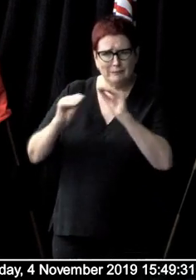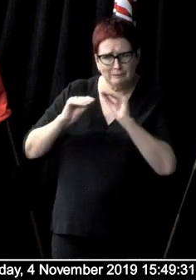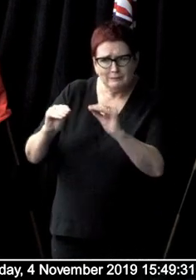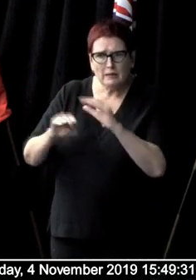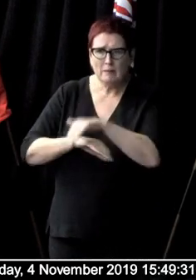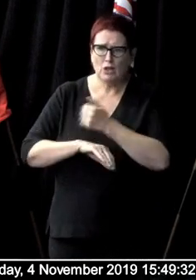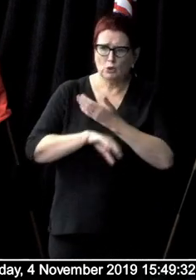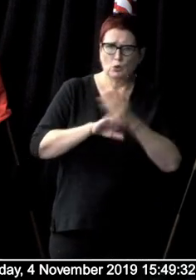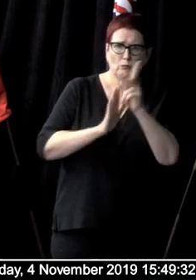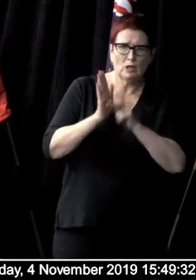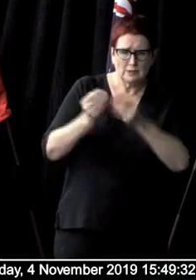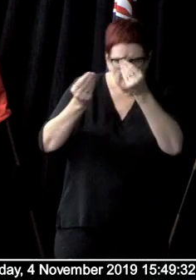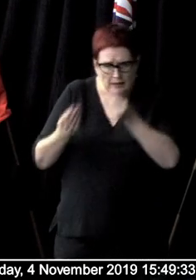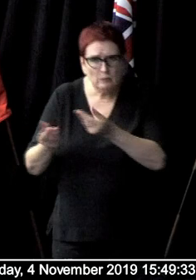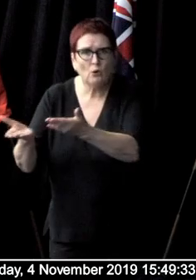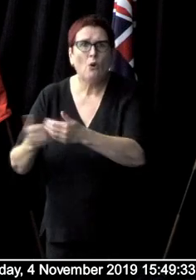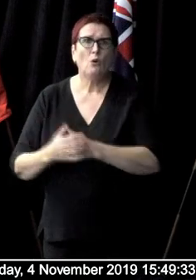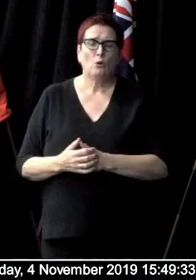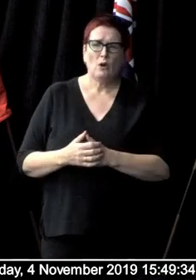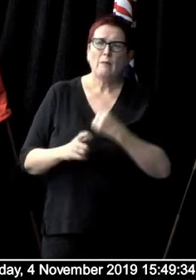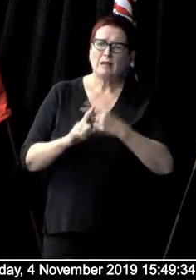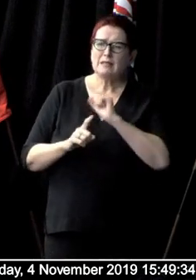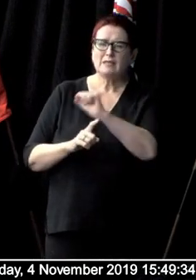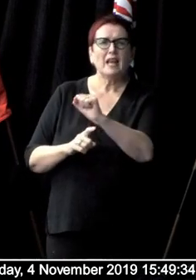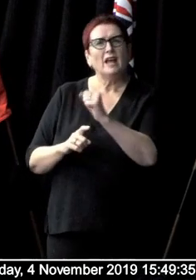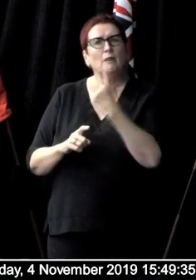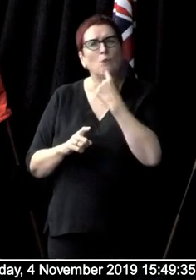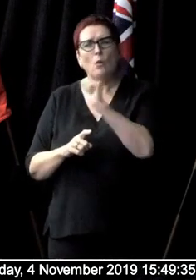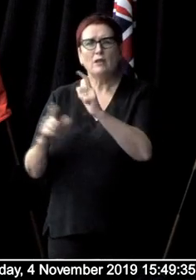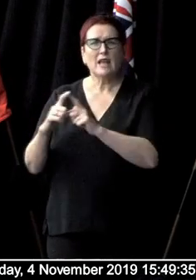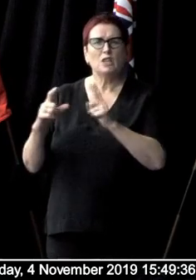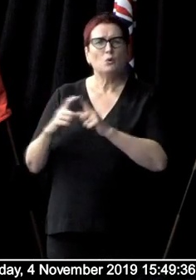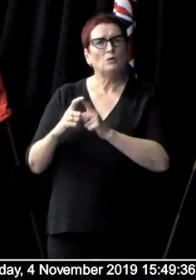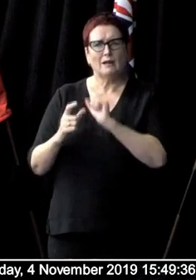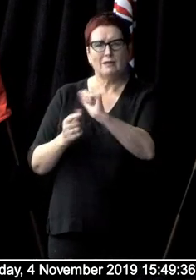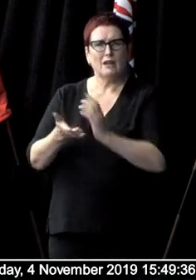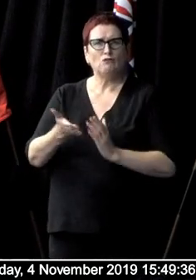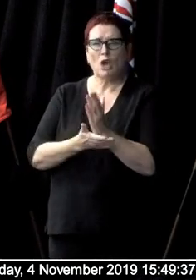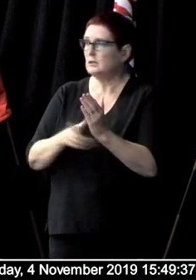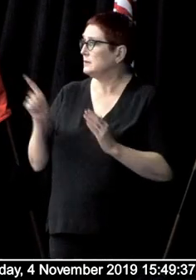rights – their son and daughter rights, etcetera. Have the level of complaints or referrals to your